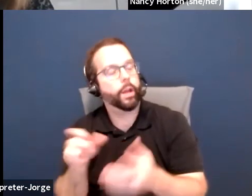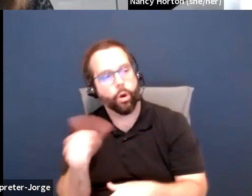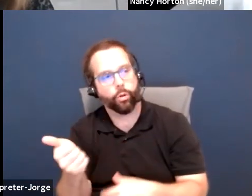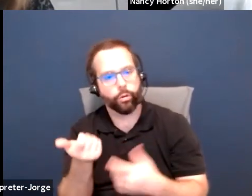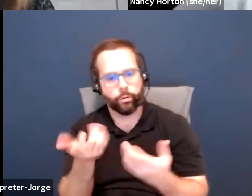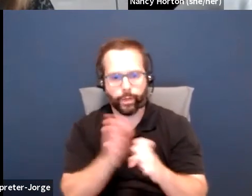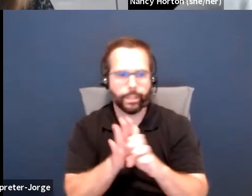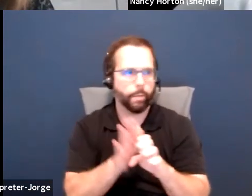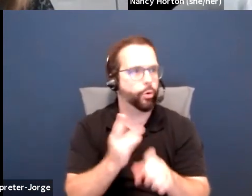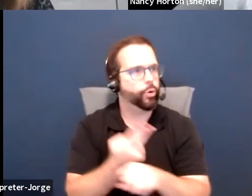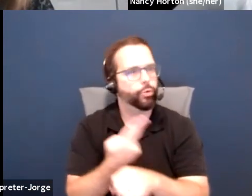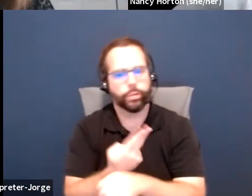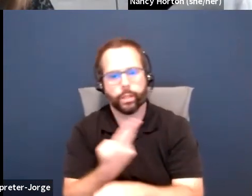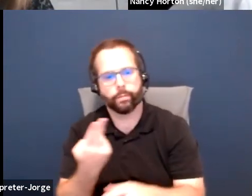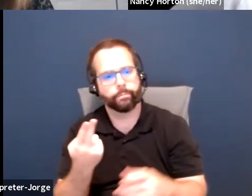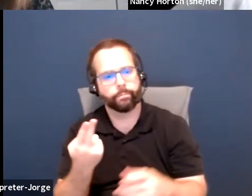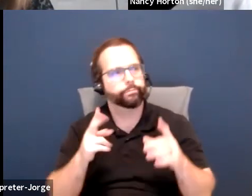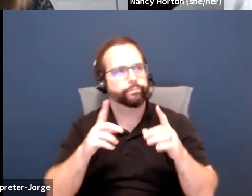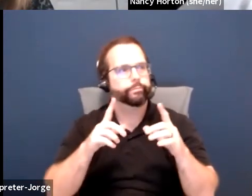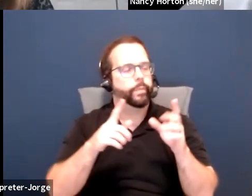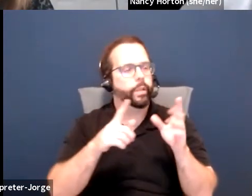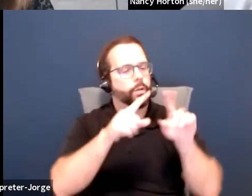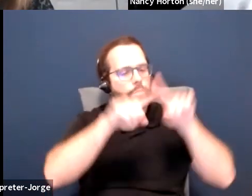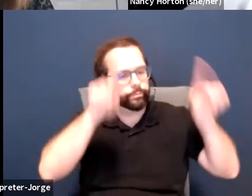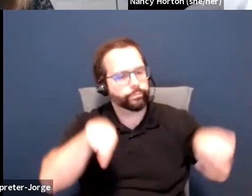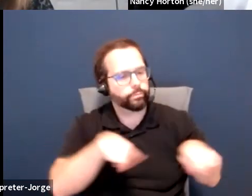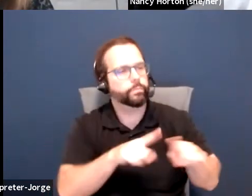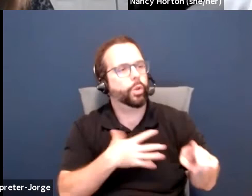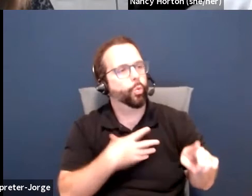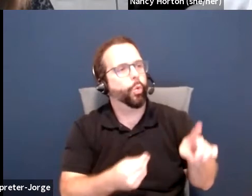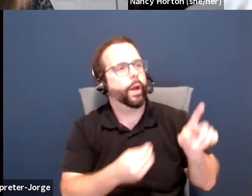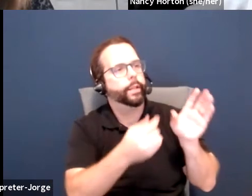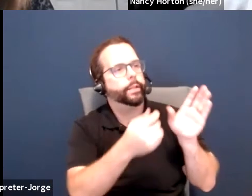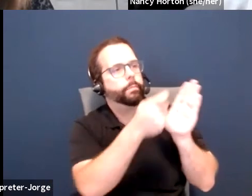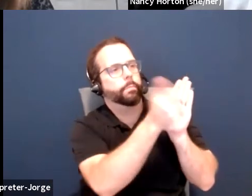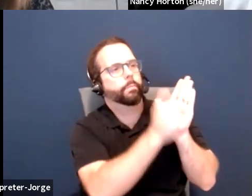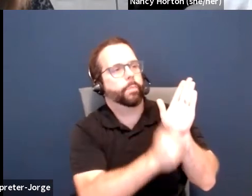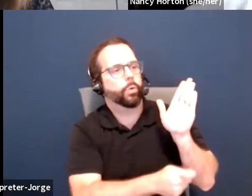auxiliary aids or services that could